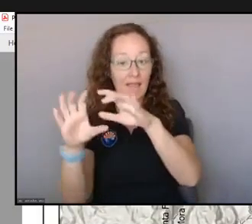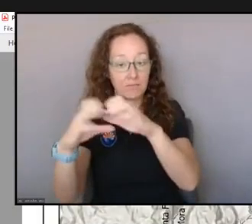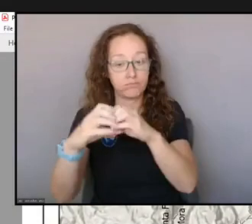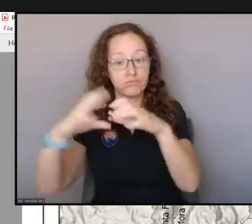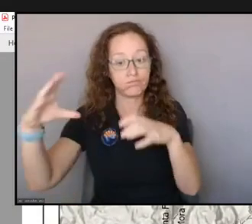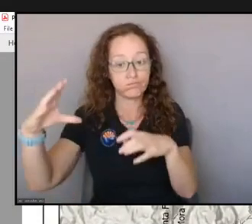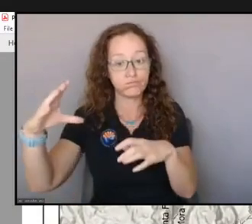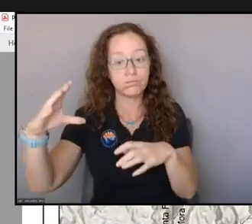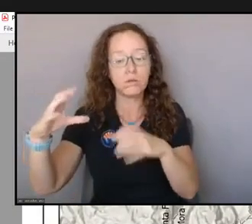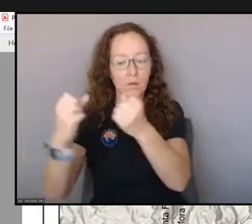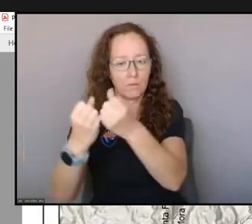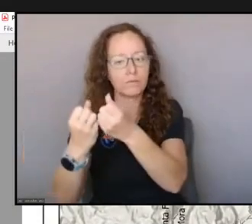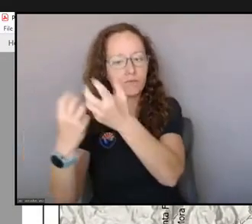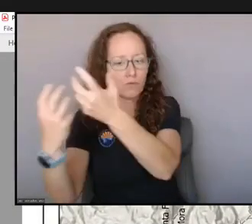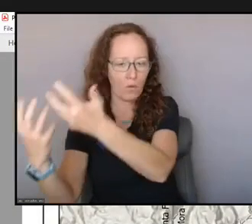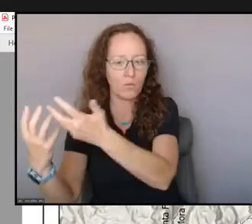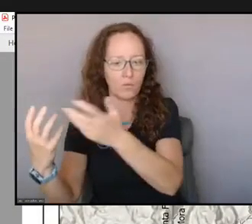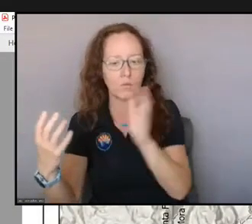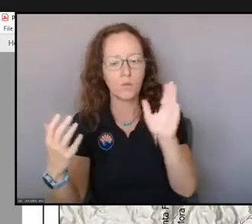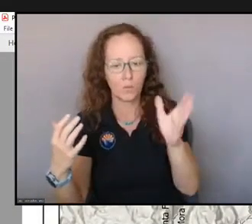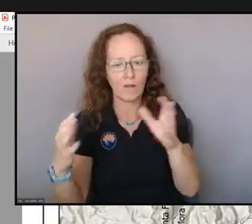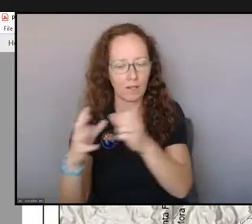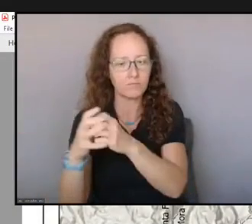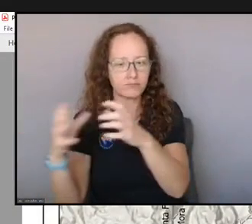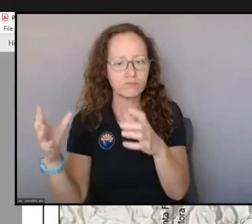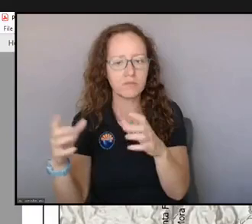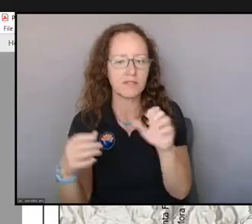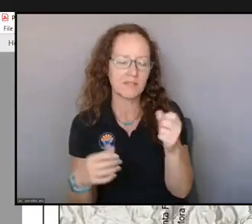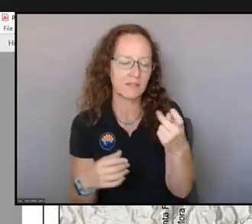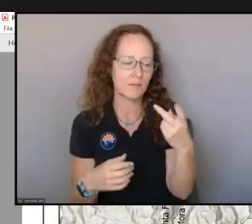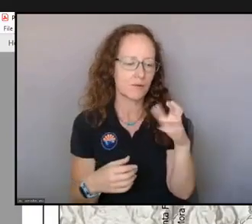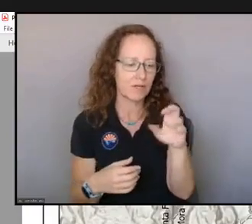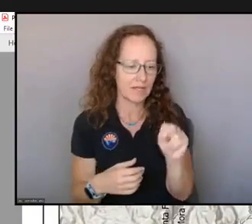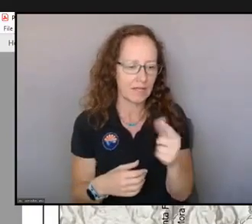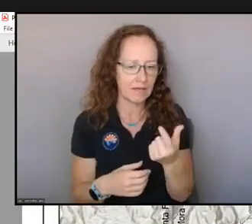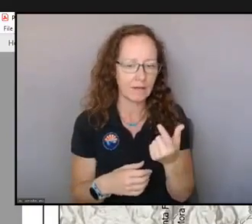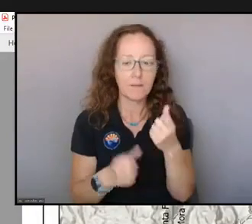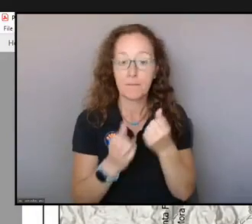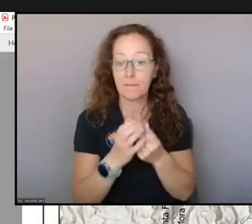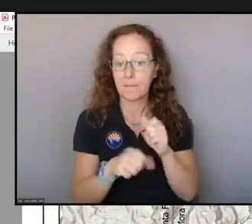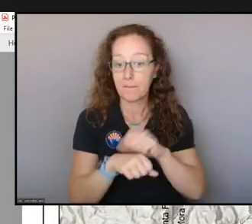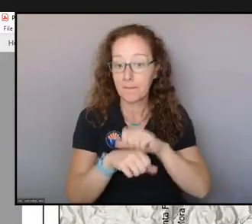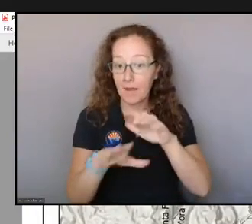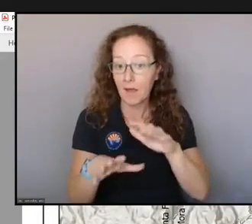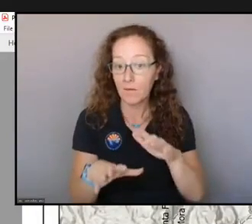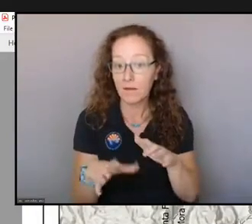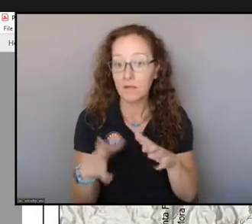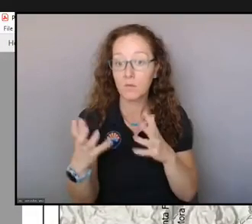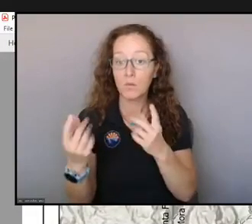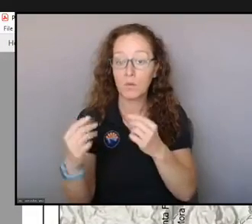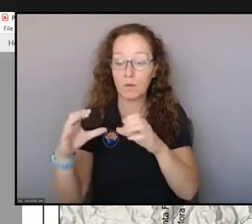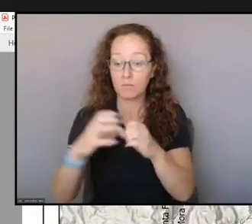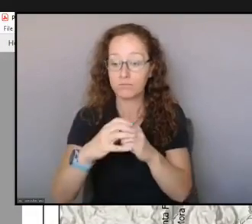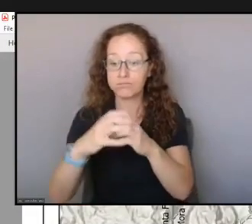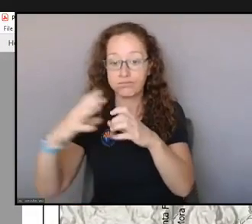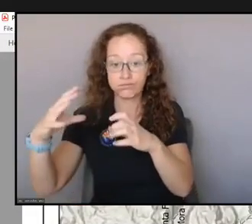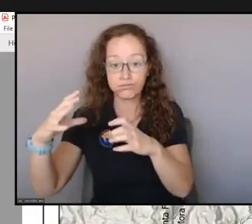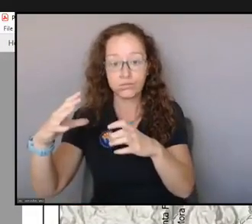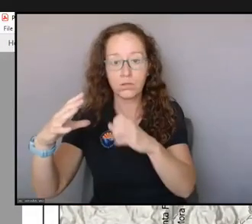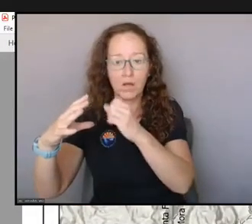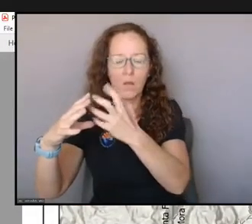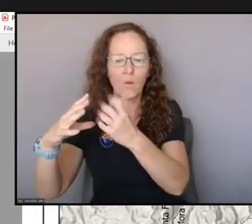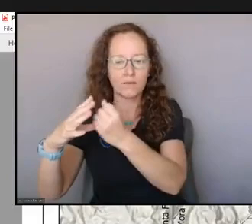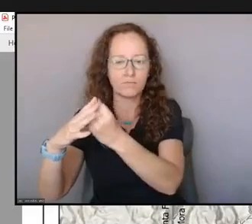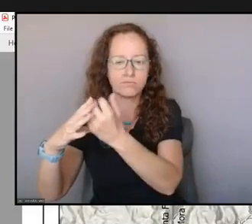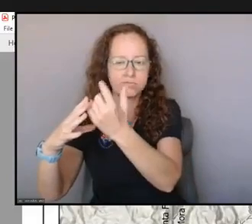THIS IS IN THE SPRING MOUNTAIN AREA, THE WILDERNESS.